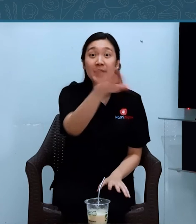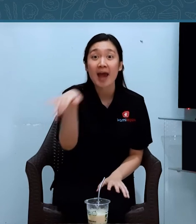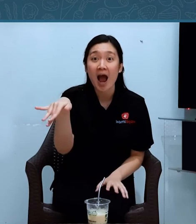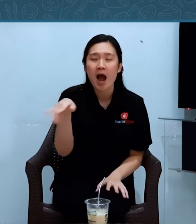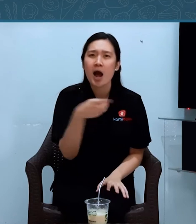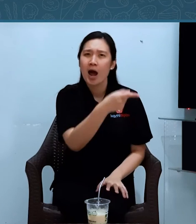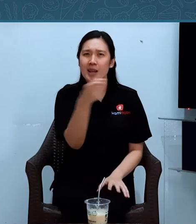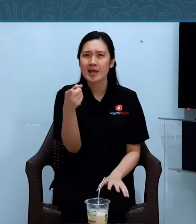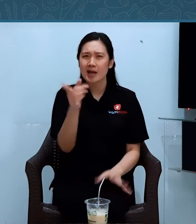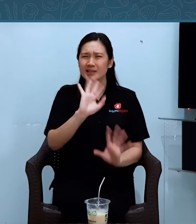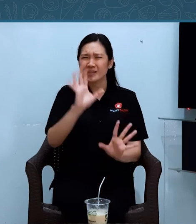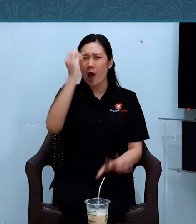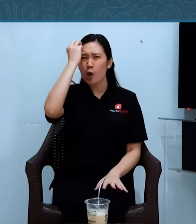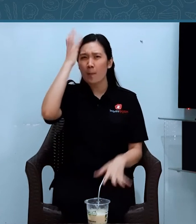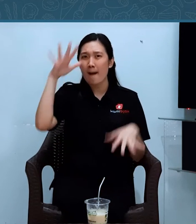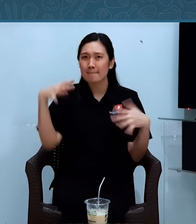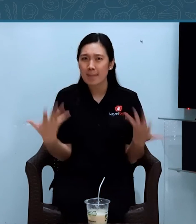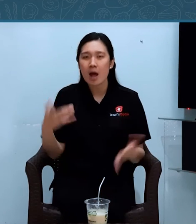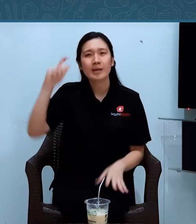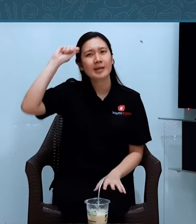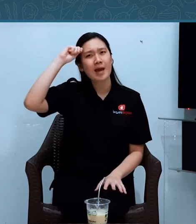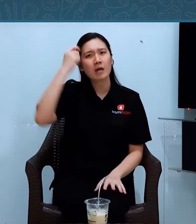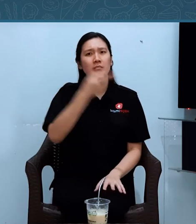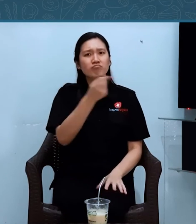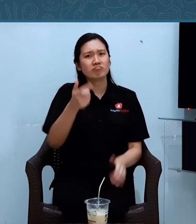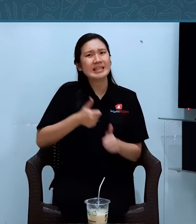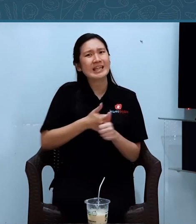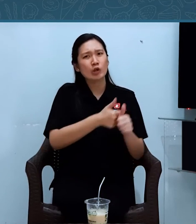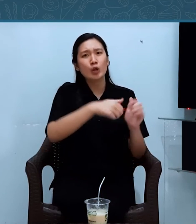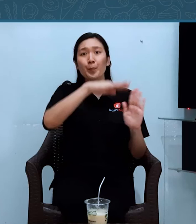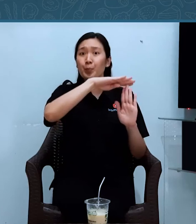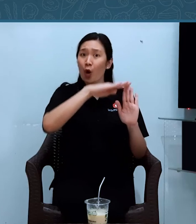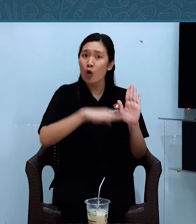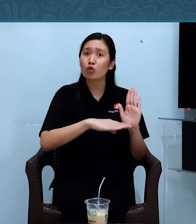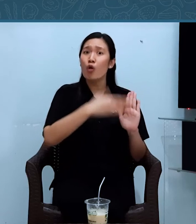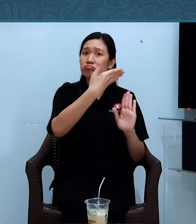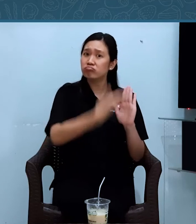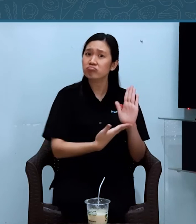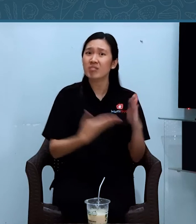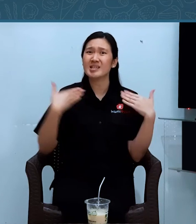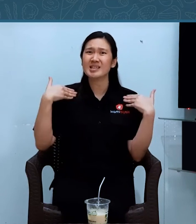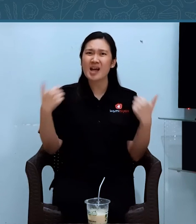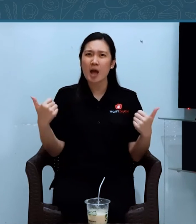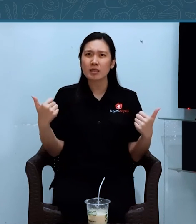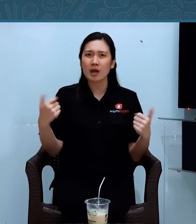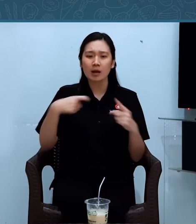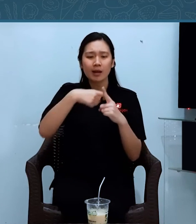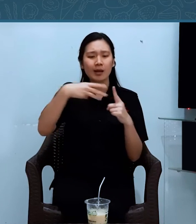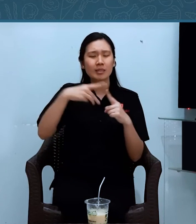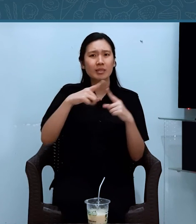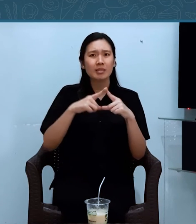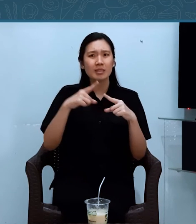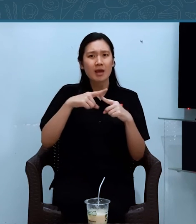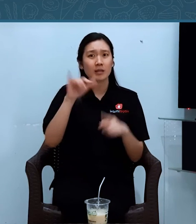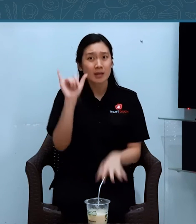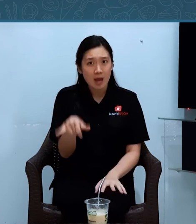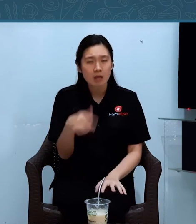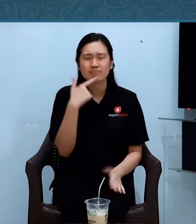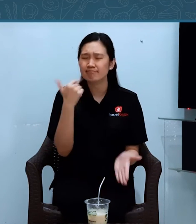Oh yes don't forget what? Remember to follow strict health protocols.